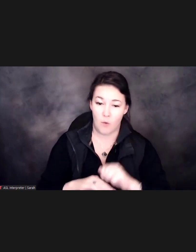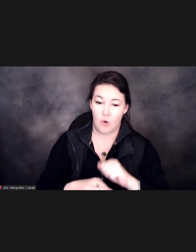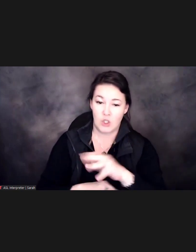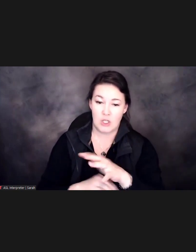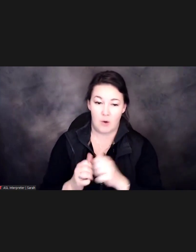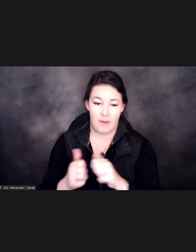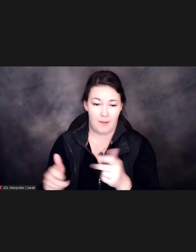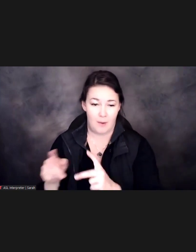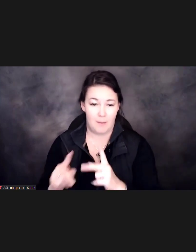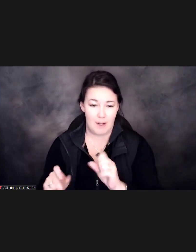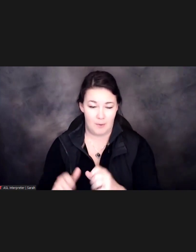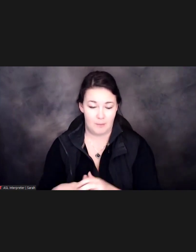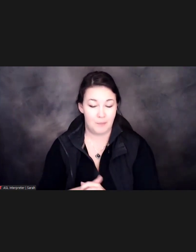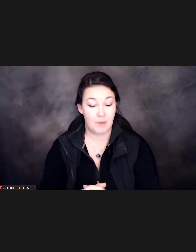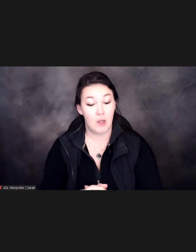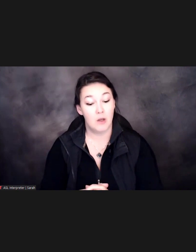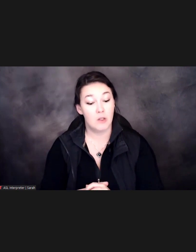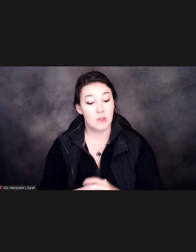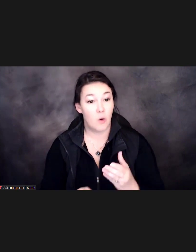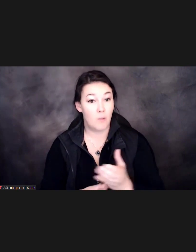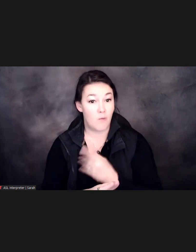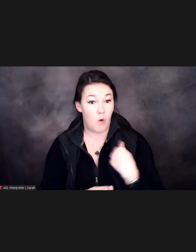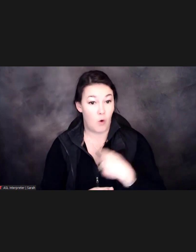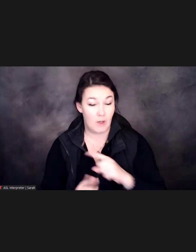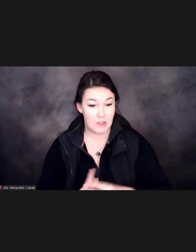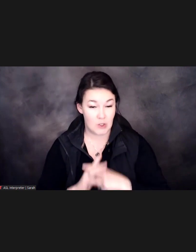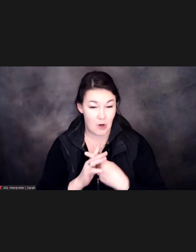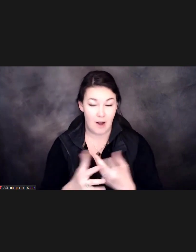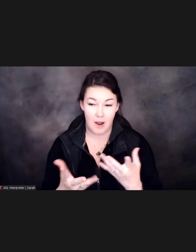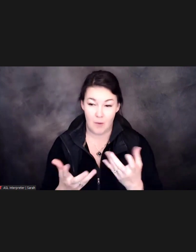So, before we launch into our content, I want to make sure you